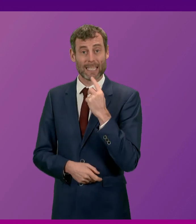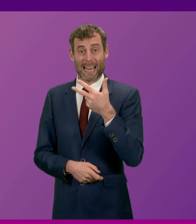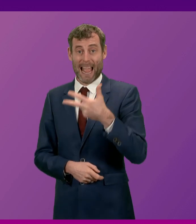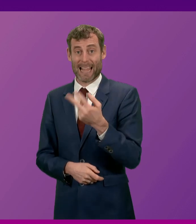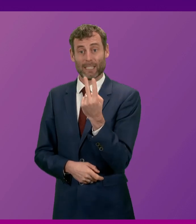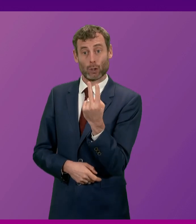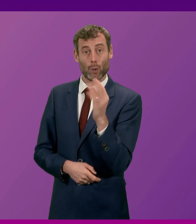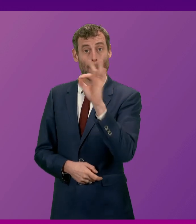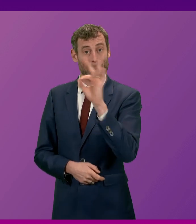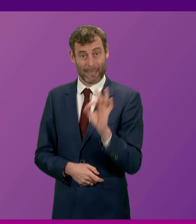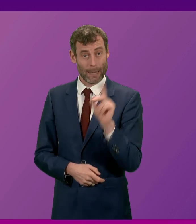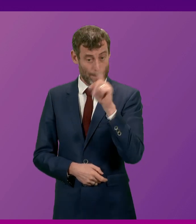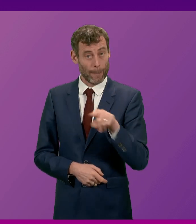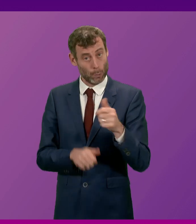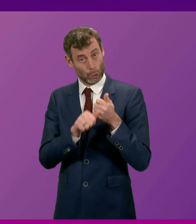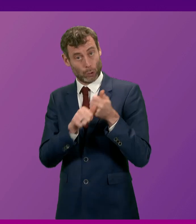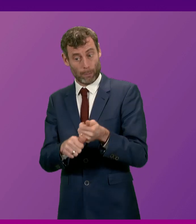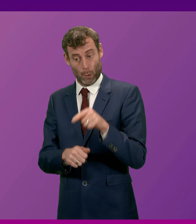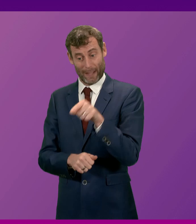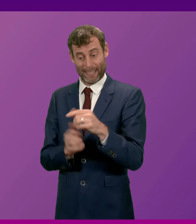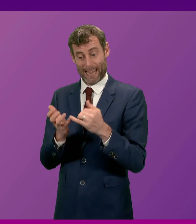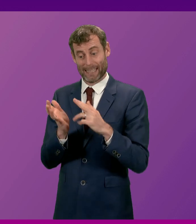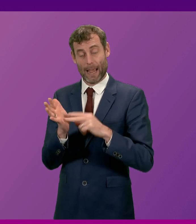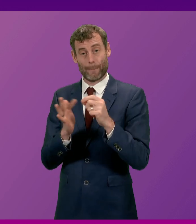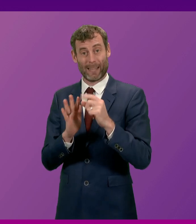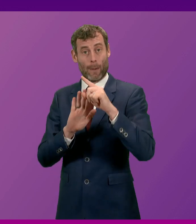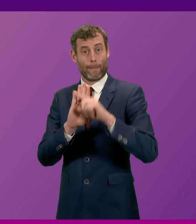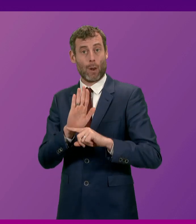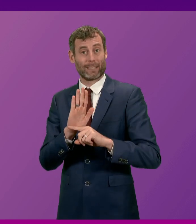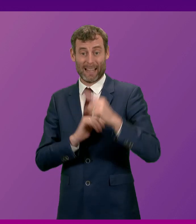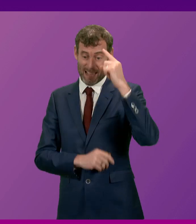National Party policy, which has the potential to have a positive impact on the economy as well